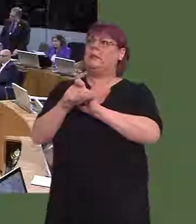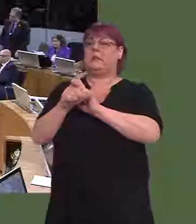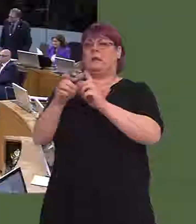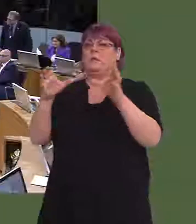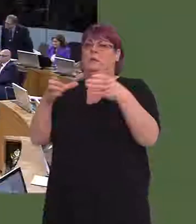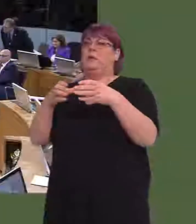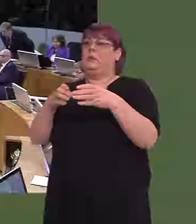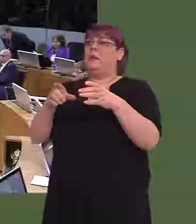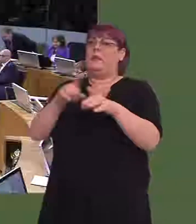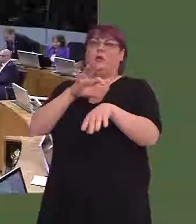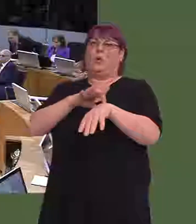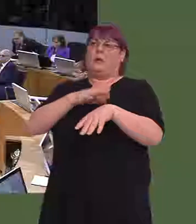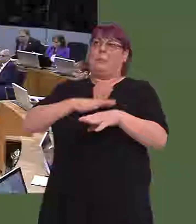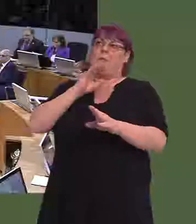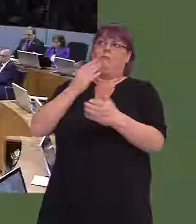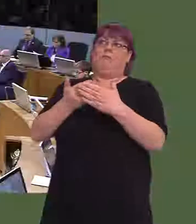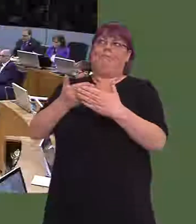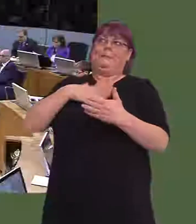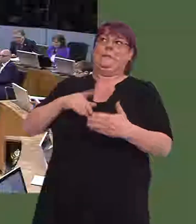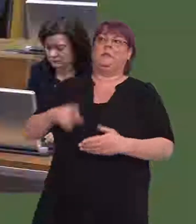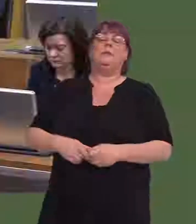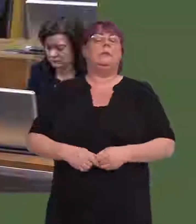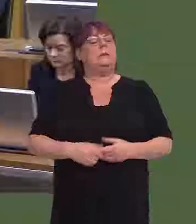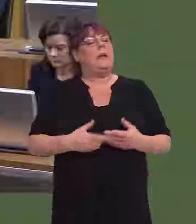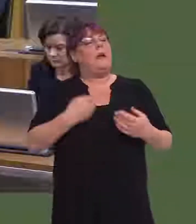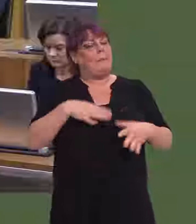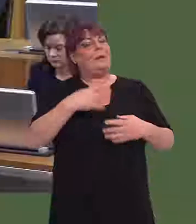Carwyn Jones AM: What I've said several times in the Chamber is that it's hugely important